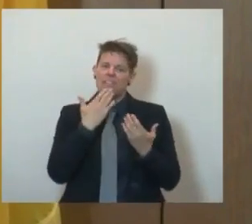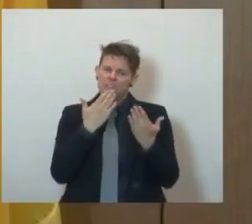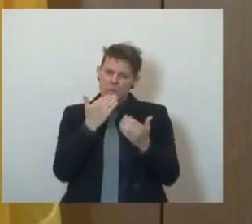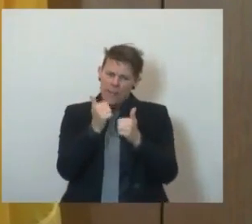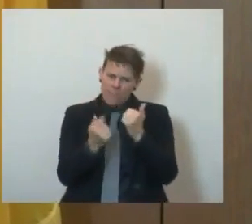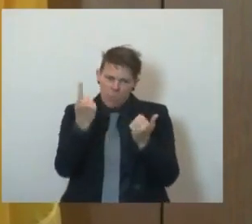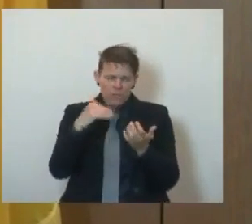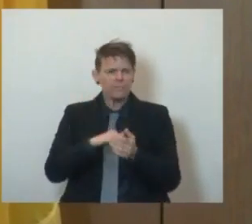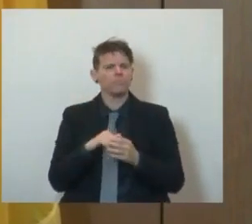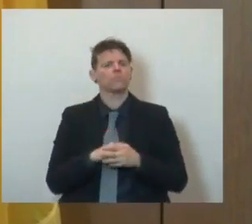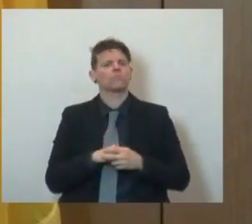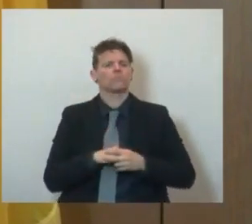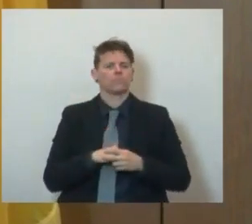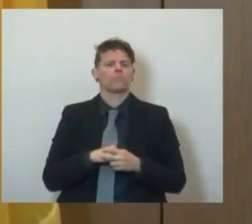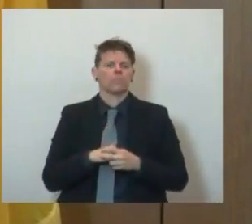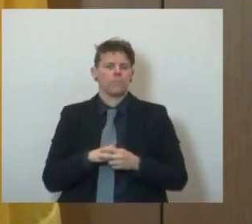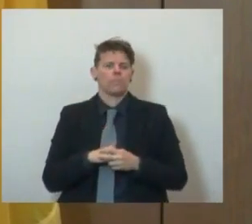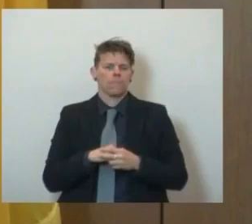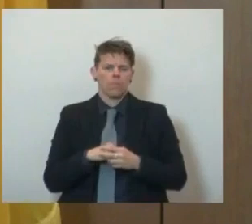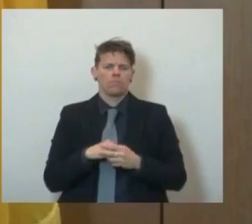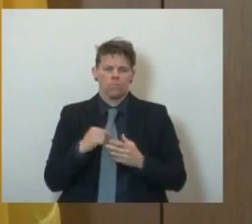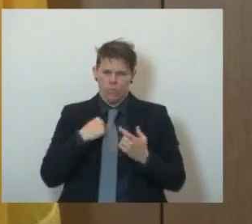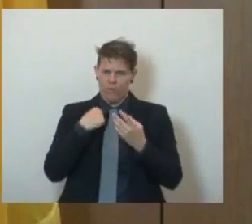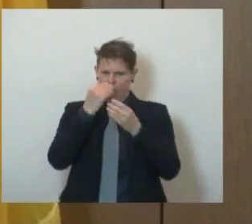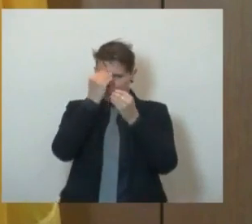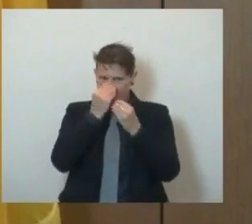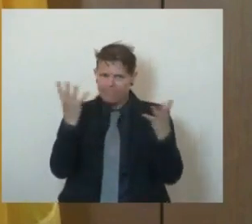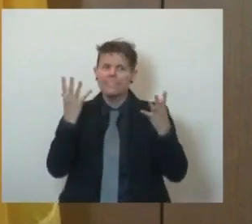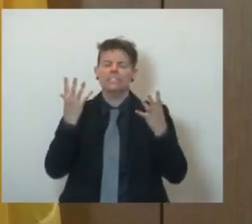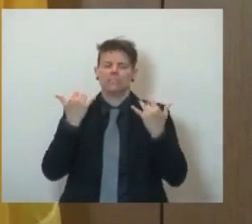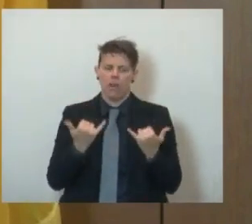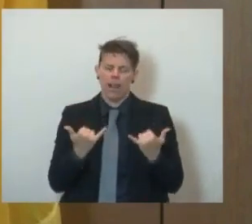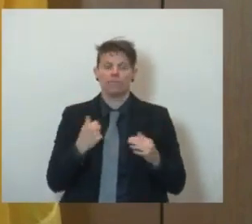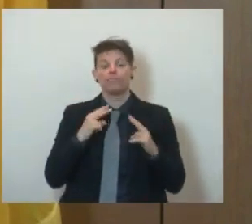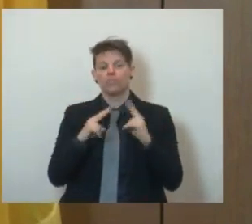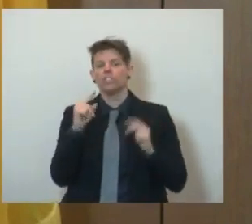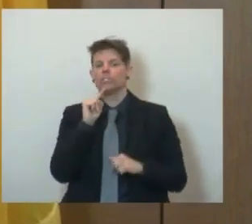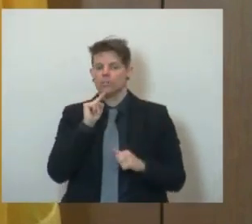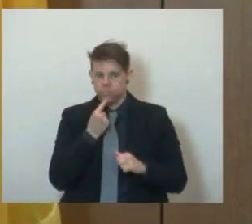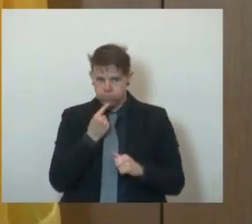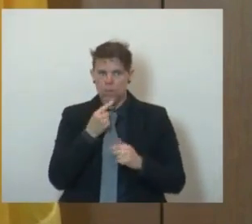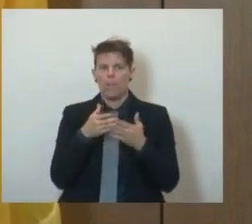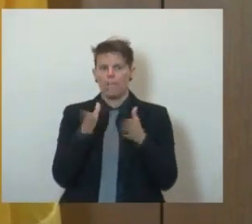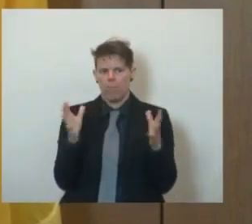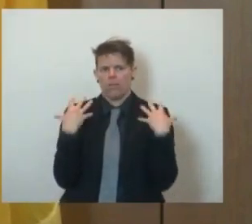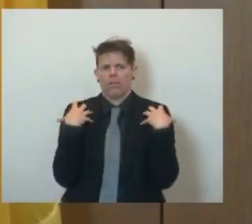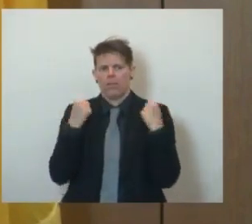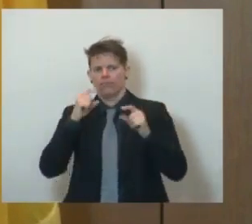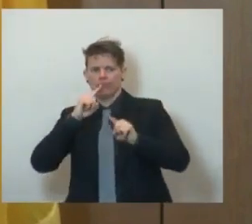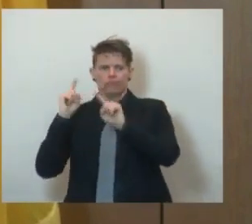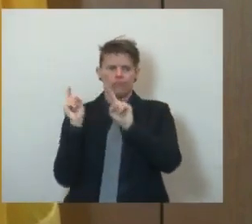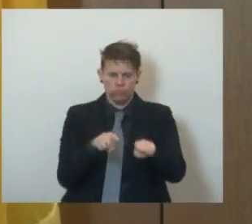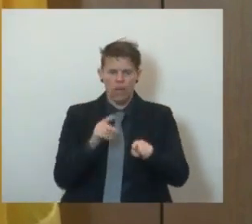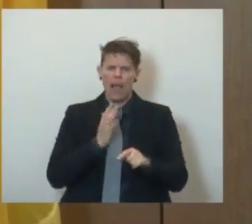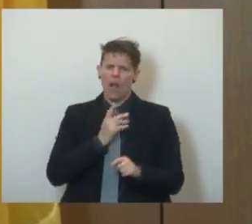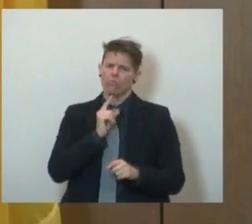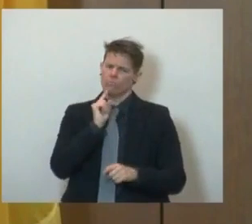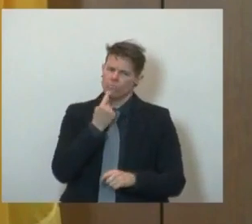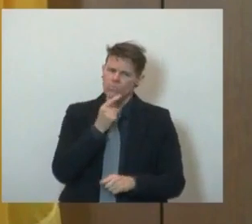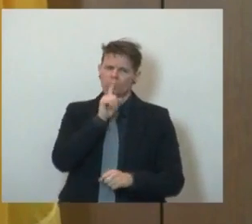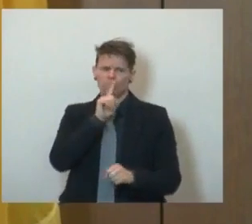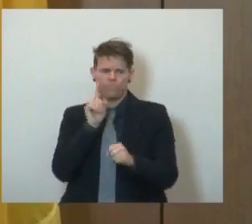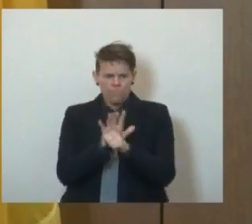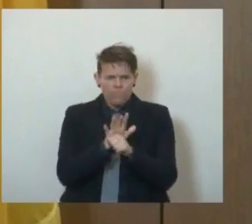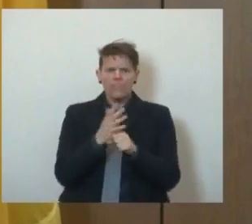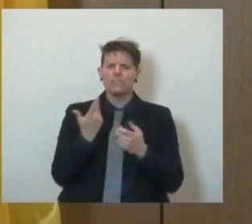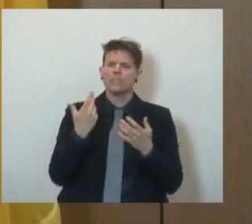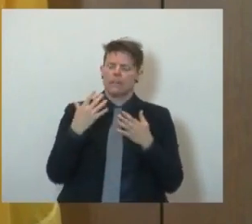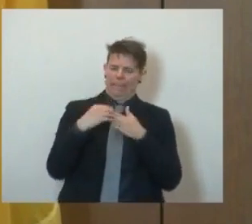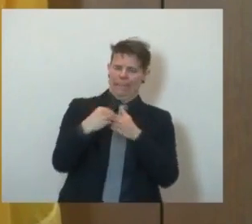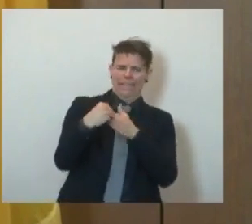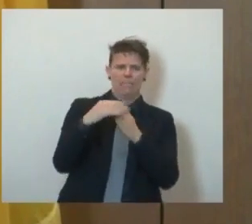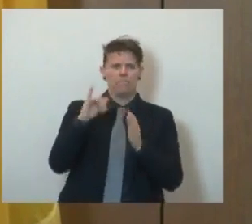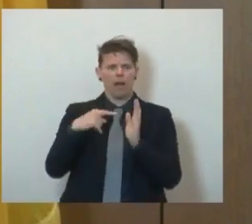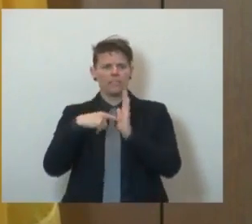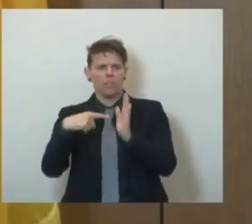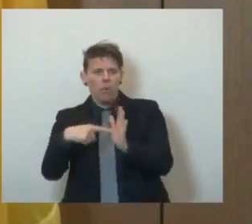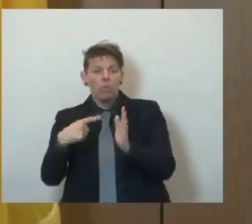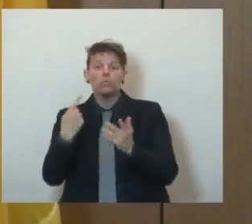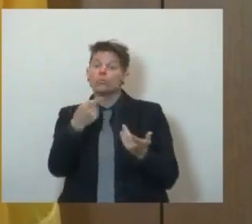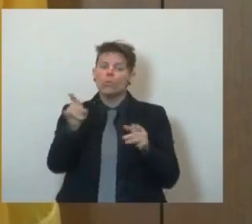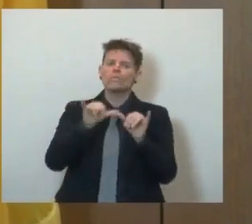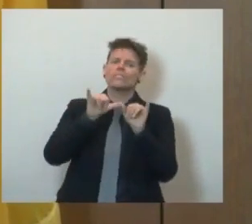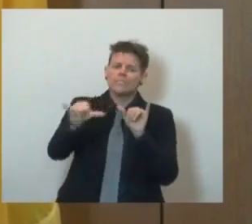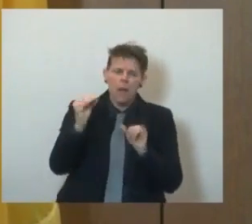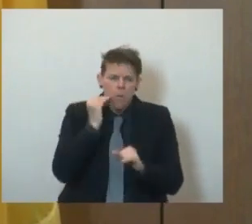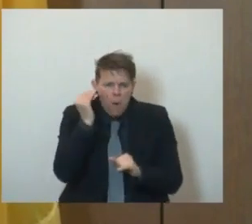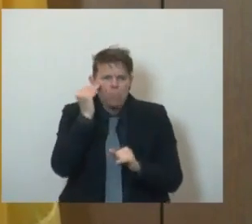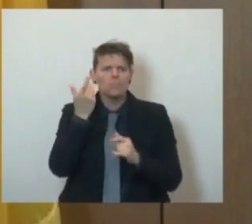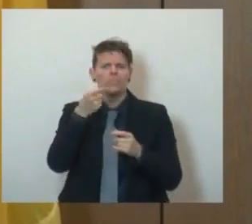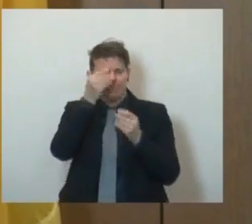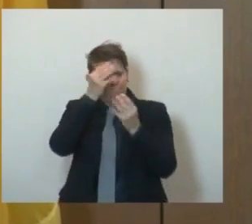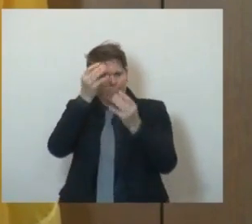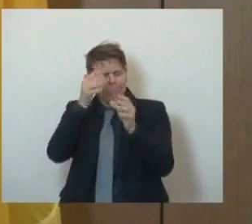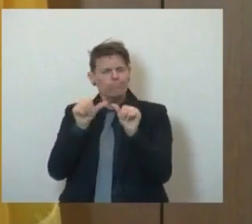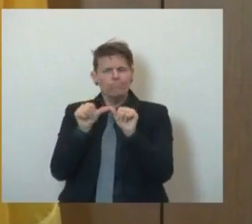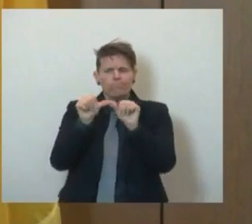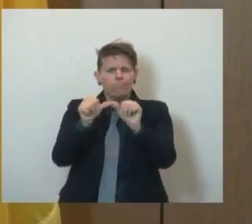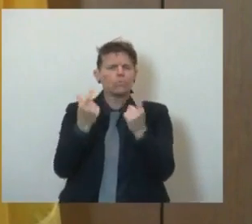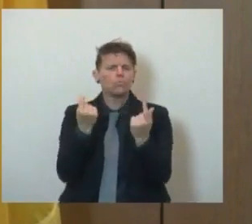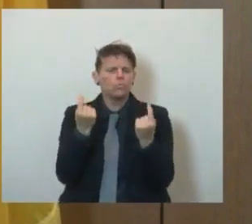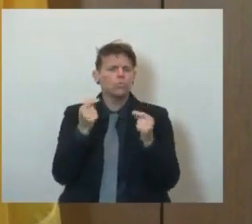SO, THANK YOU SANTA FE OPERA IS WONDERFUL, AND I’M GOING TO REMOVE IT WHEN EVERYONE AGAIN DIDN’T KNOW THAT WE ARE VERY SERIOUS ABOUT THE PUBLIC HEALTH ORDERS AND ABOUT OUR COMMITMENT